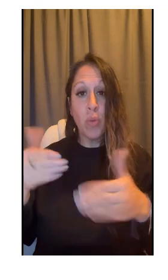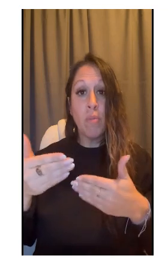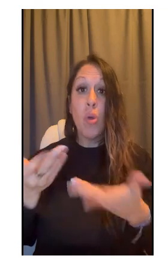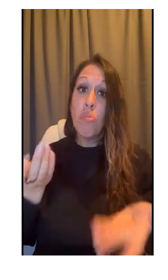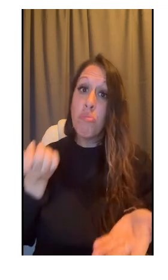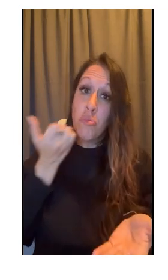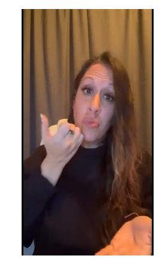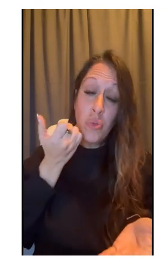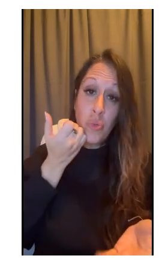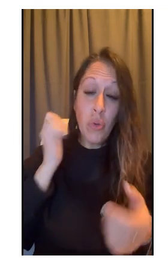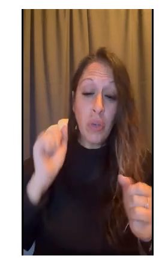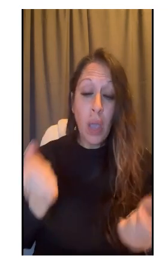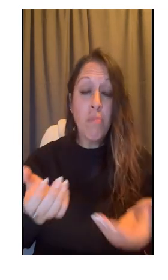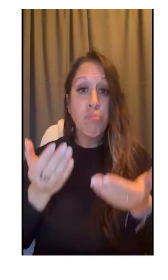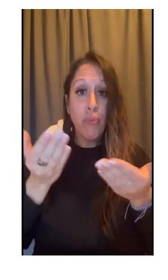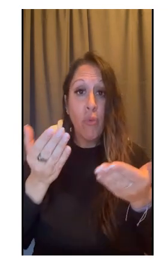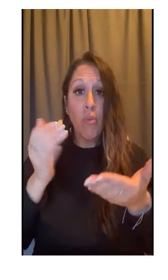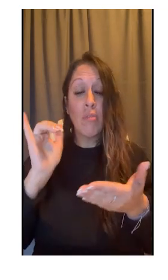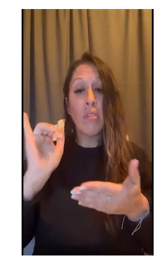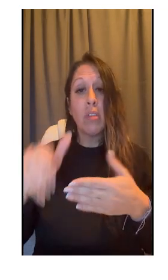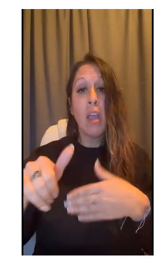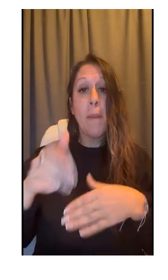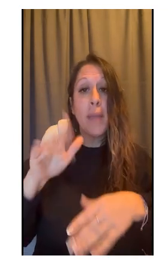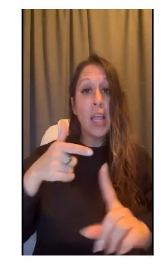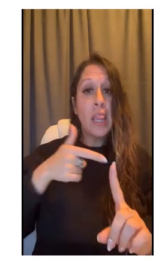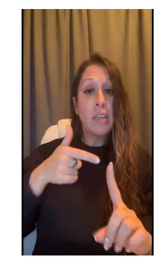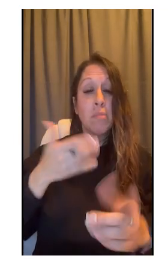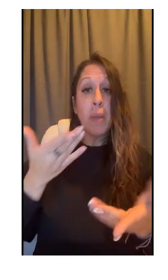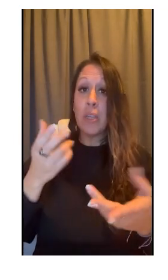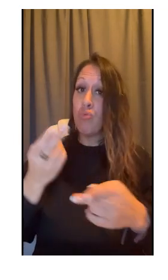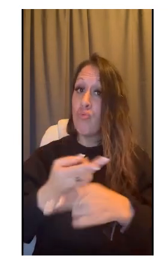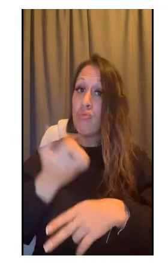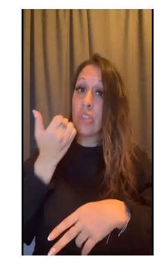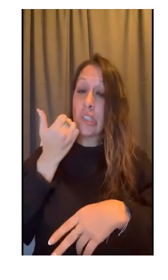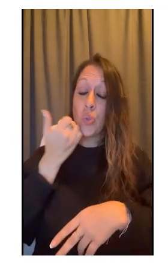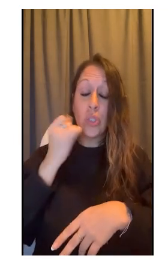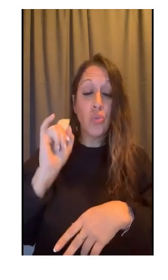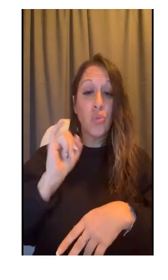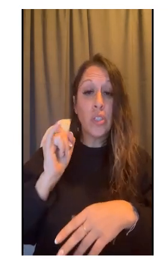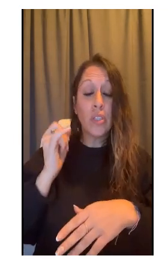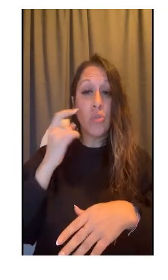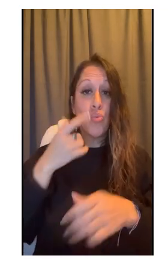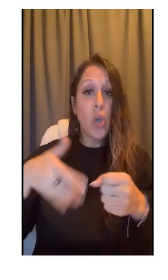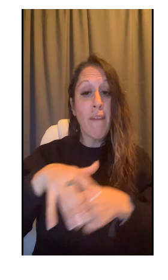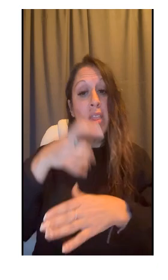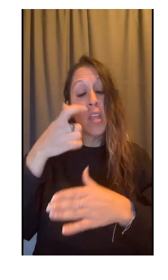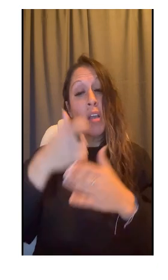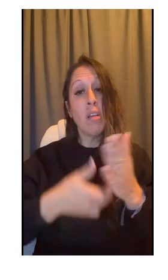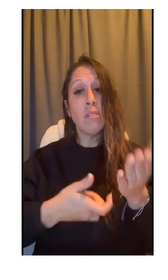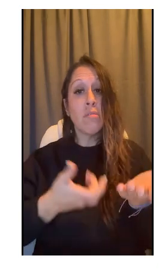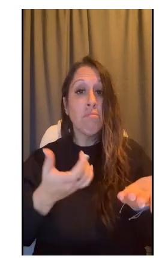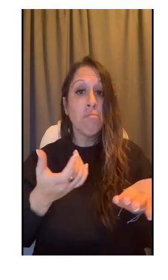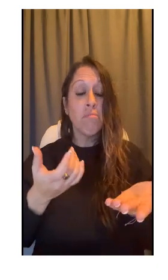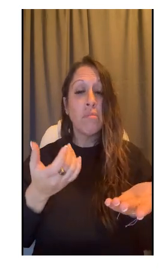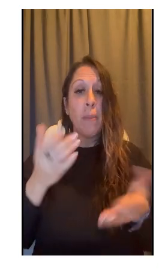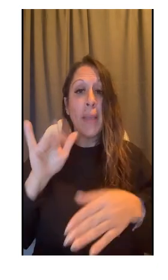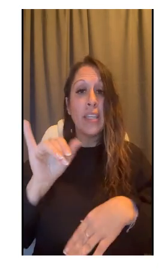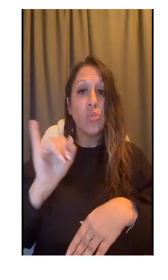Also, dentists can perform this procedure by laser, and if so, they may use dental insurance to cover the cost of the procedure, which can be complicated.